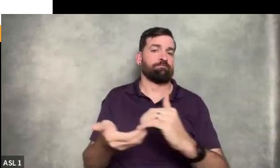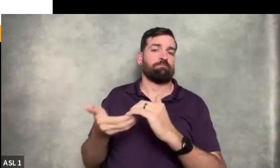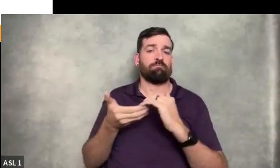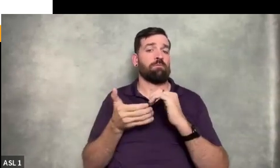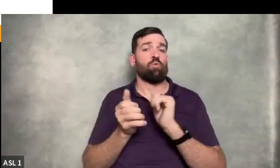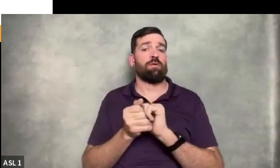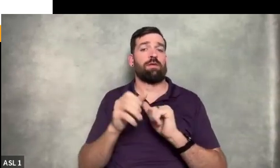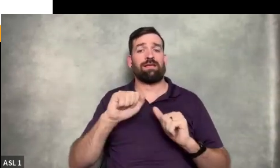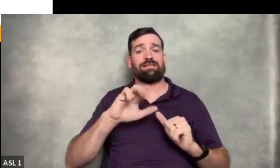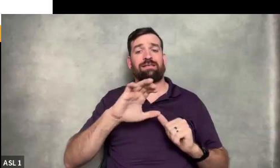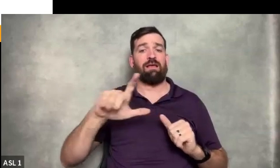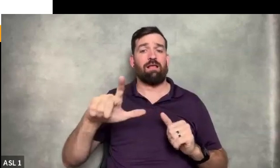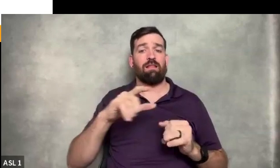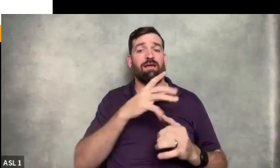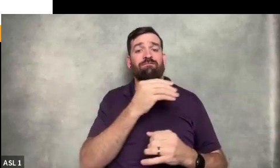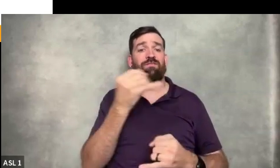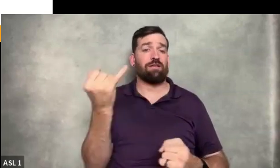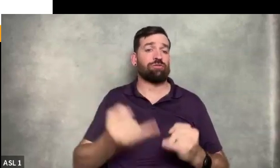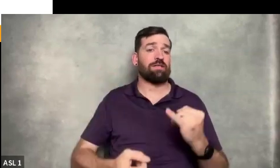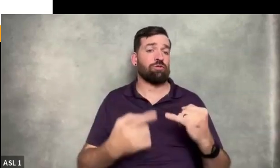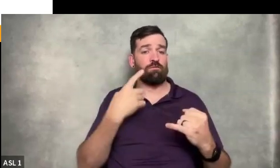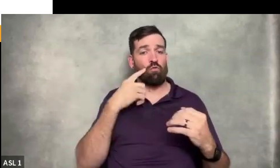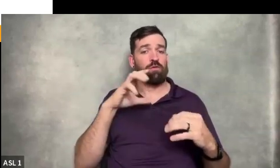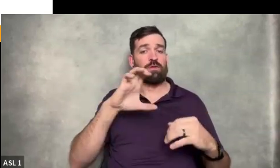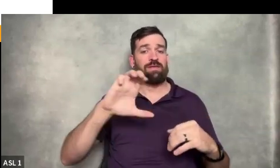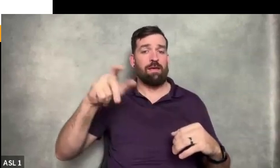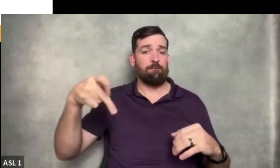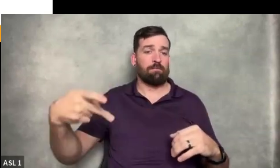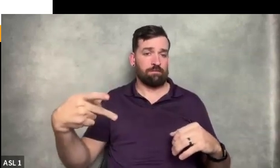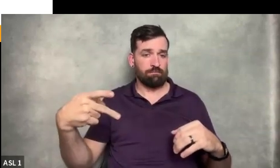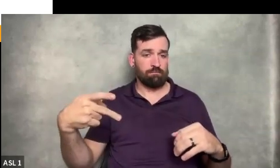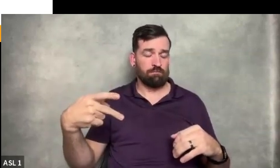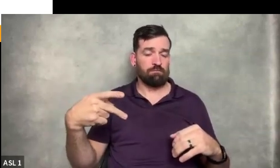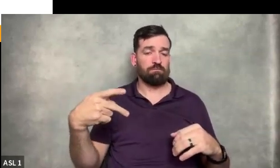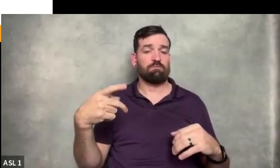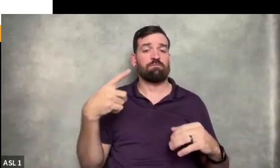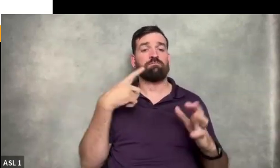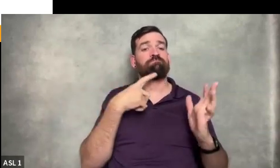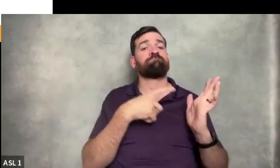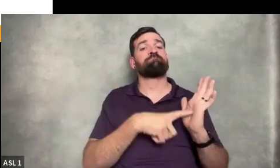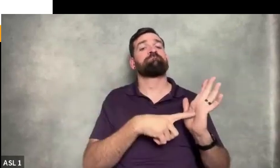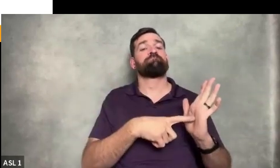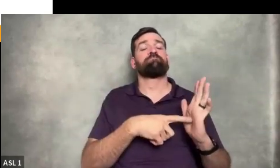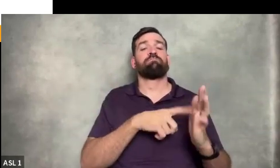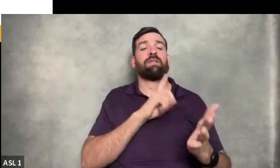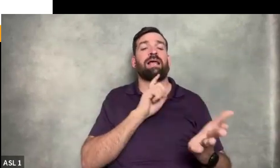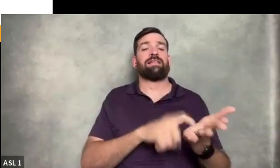in finalization of the corrective action plan (for example, identifying the progress milestones and